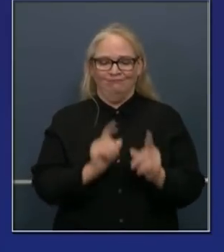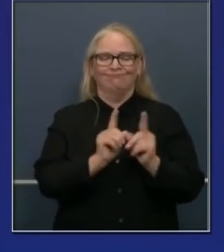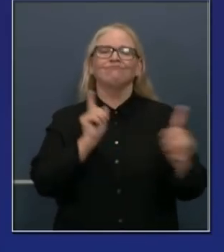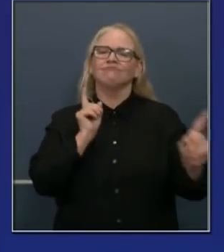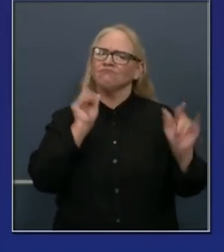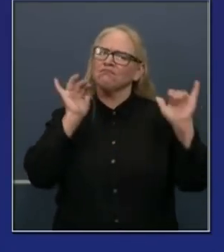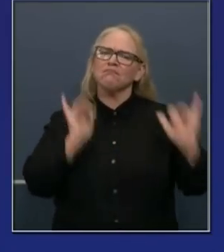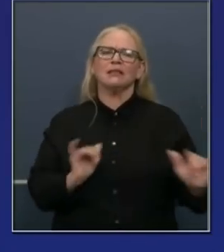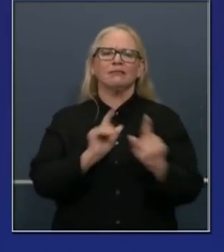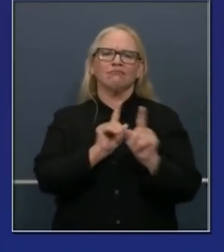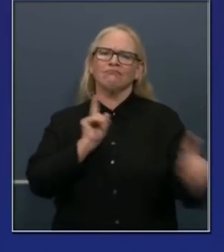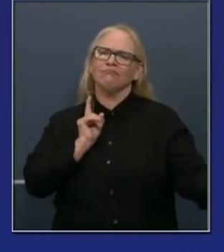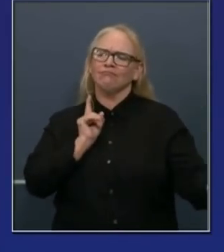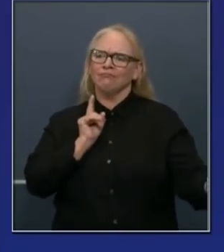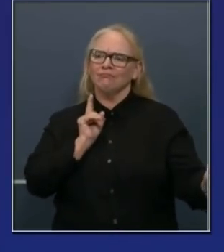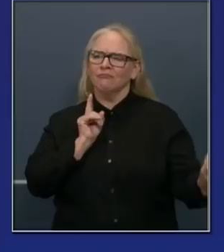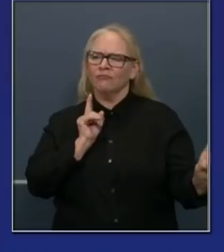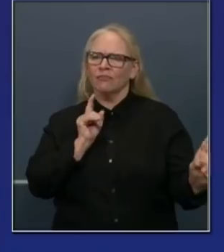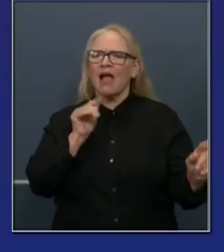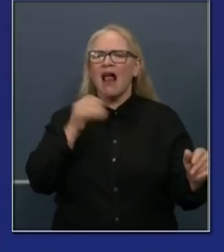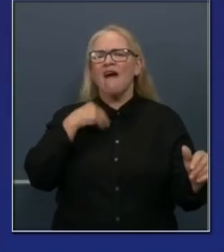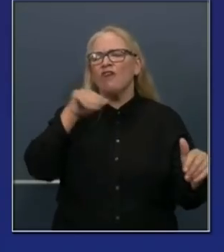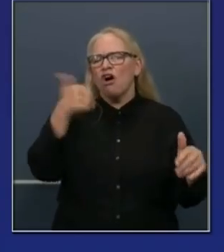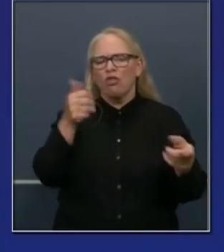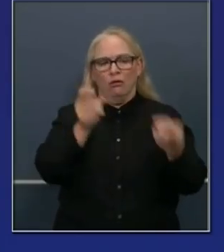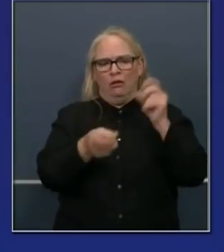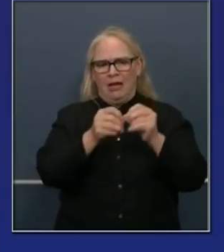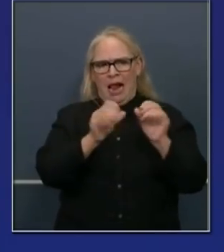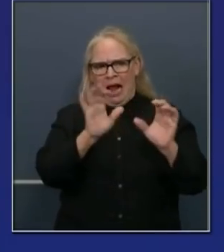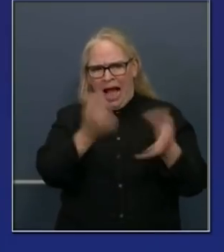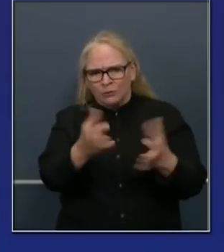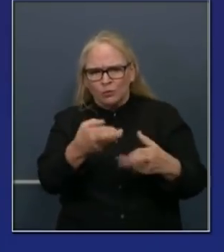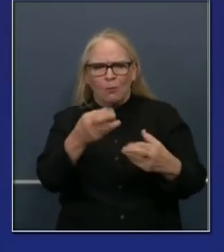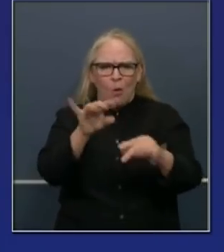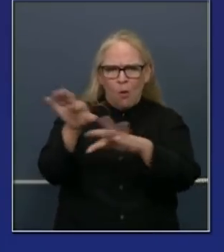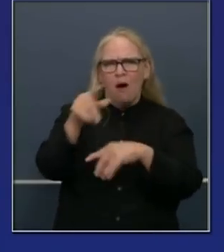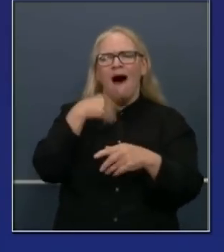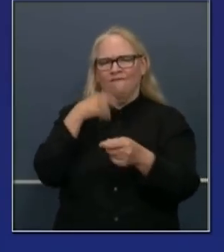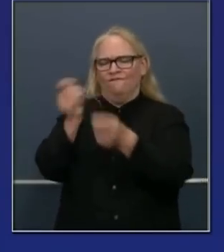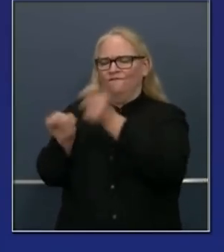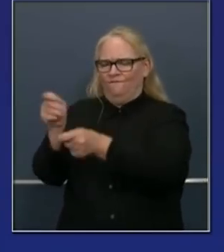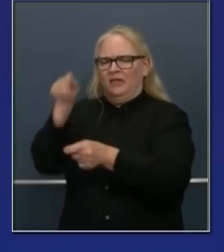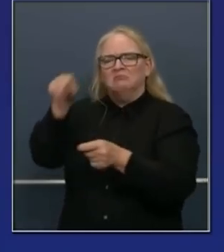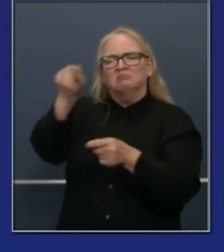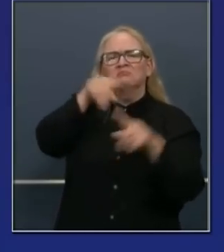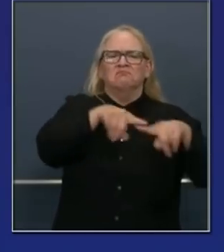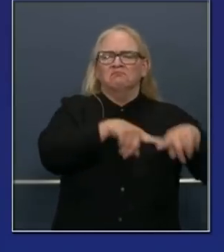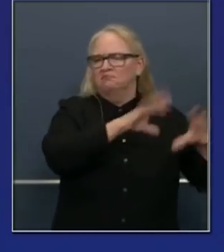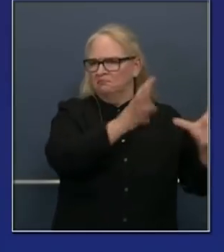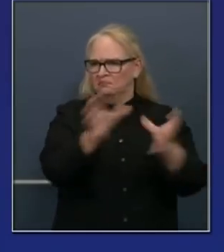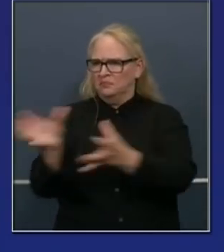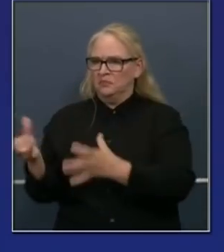OUR THIRD FRAME OF GUIDANCE WE'RE PUTTING FORTH TODAY IS AROUND PHYSICAL DISTANCING AND AS WE MENTIONED, OTHER